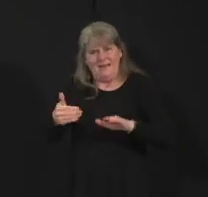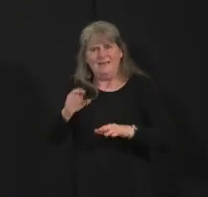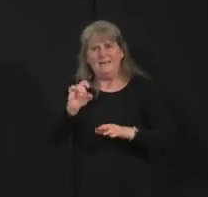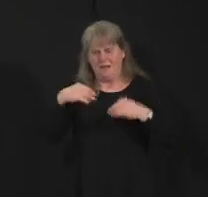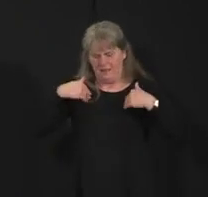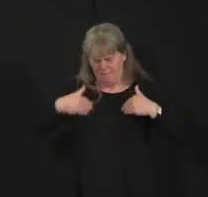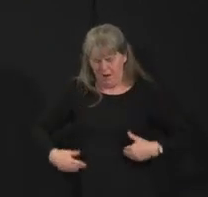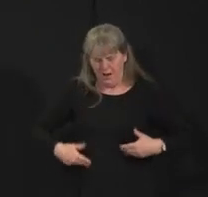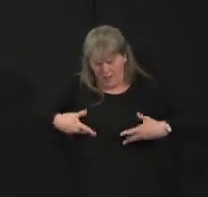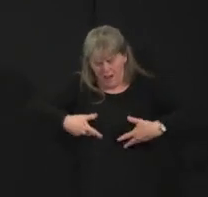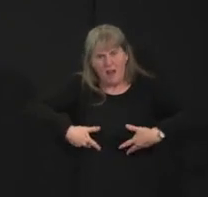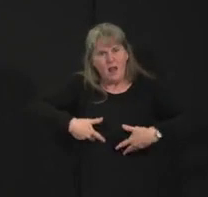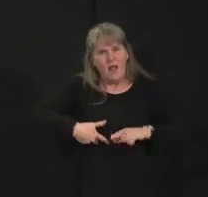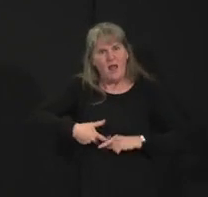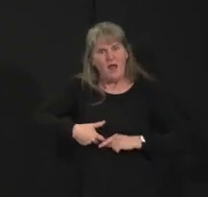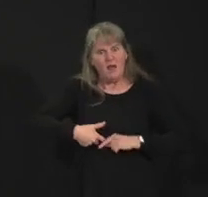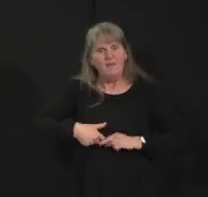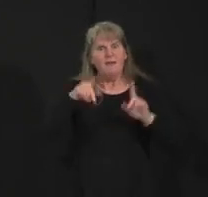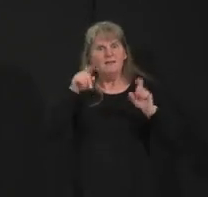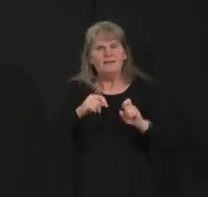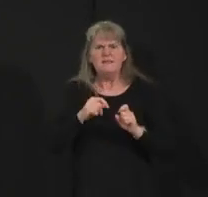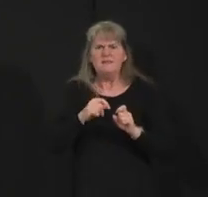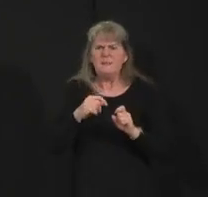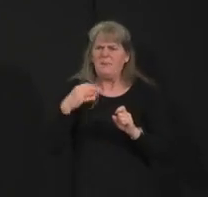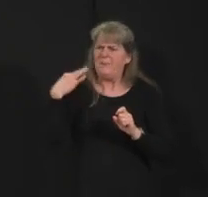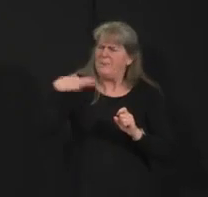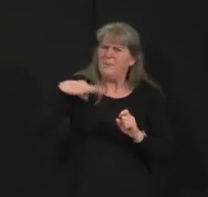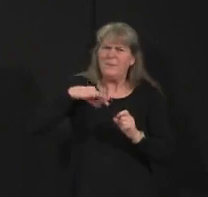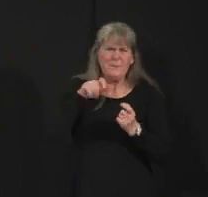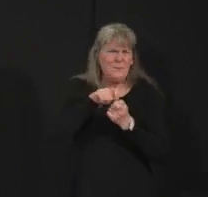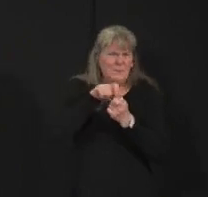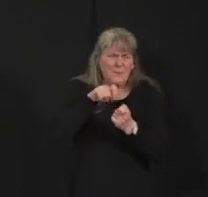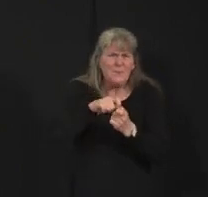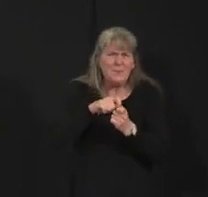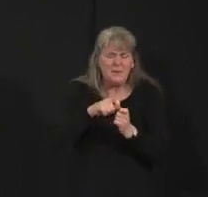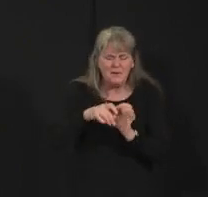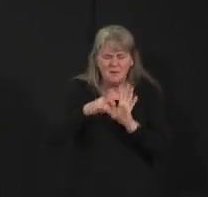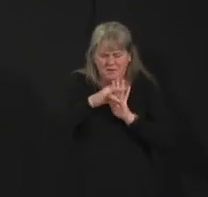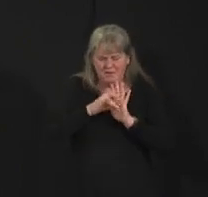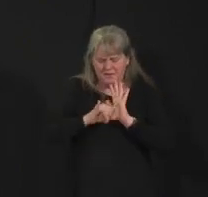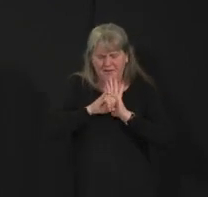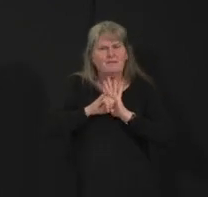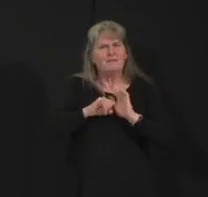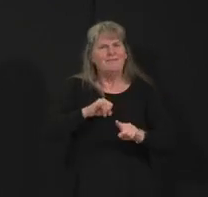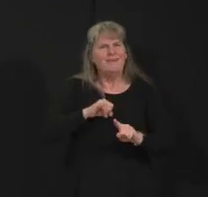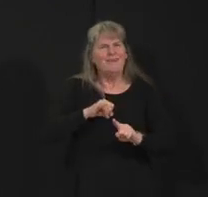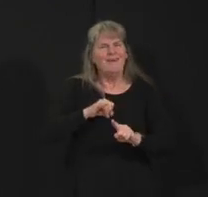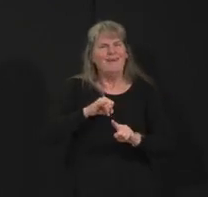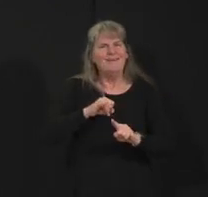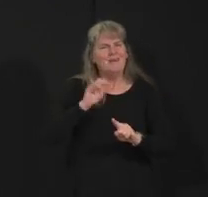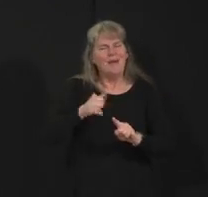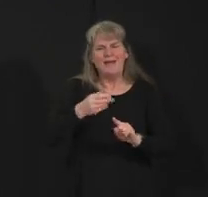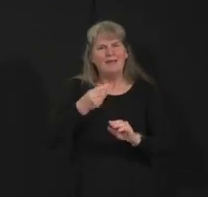But means nothing about the transmission possibility of the disease. So it is like dead, leftover